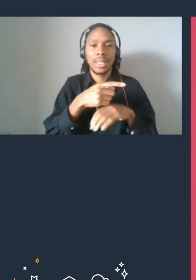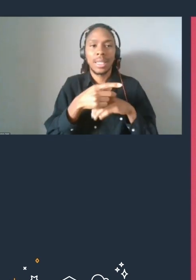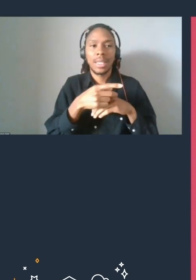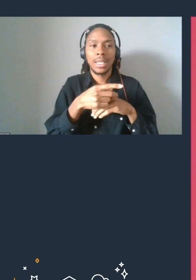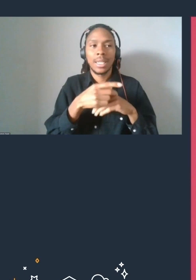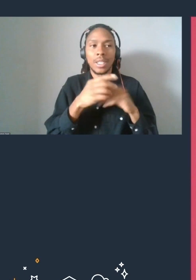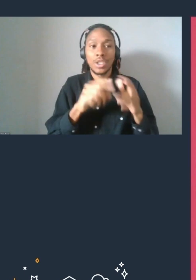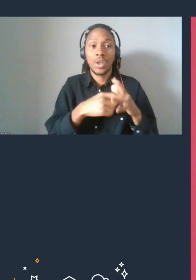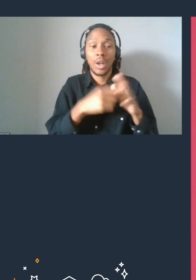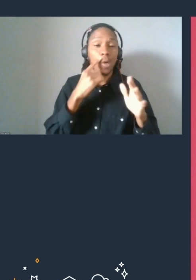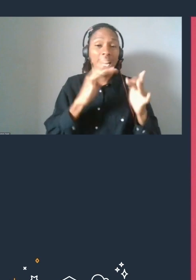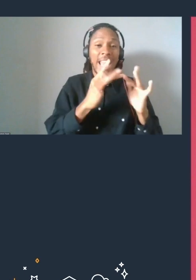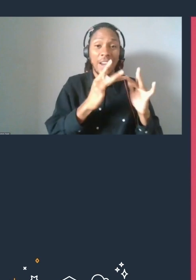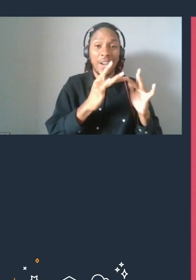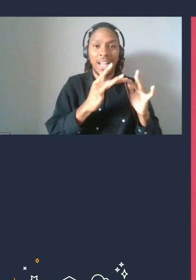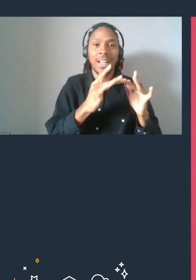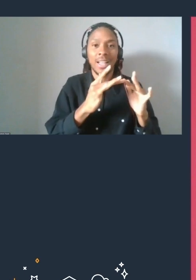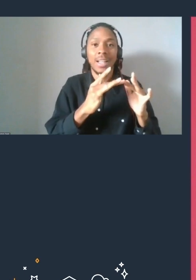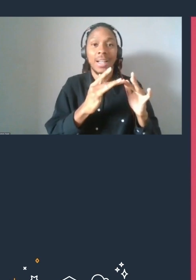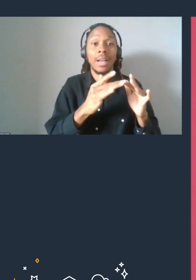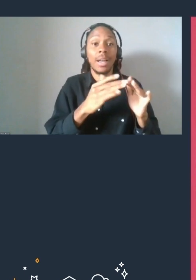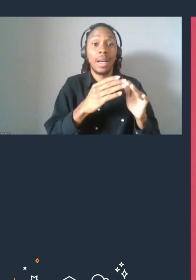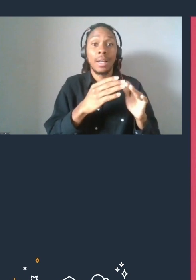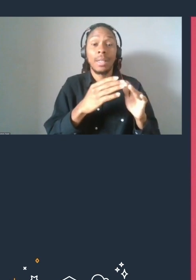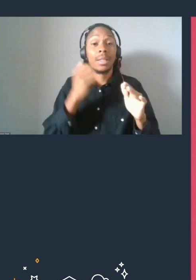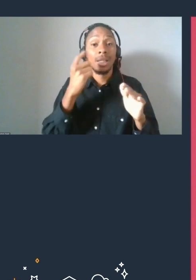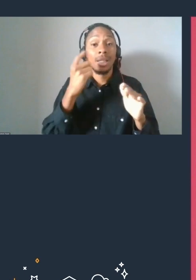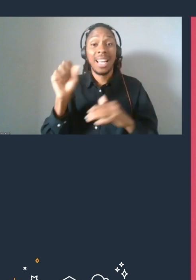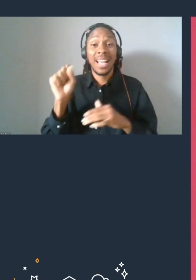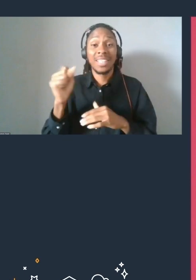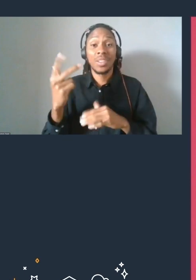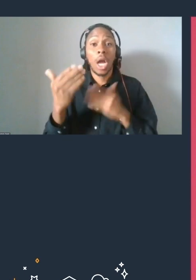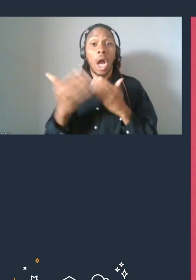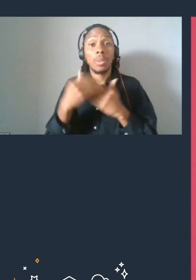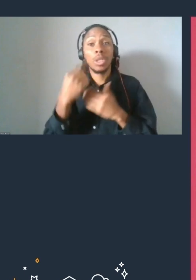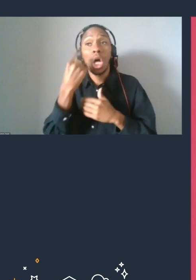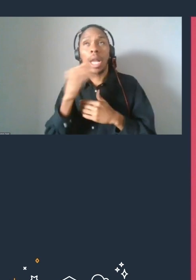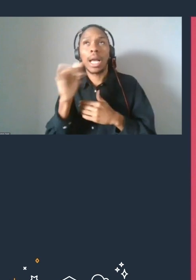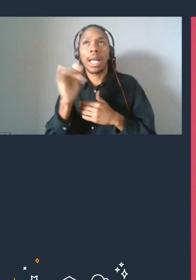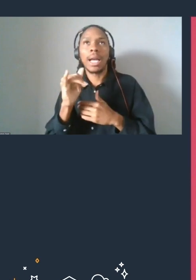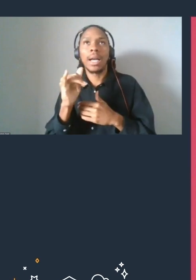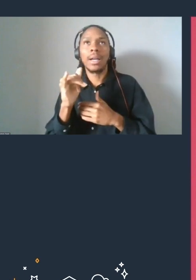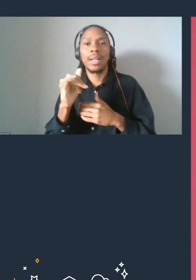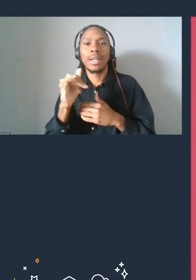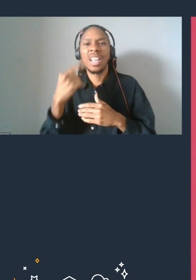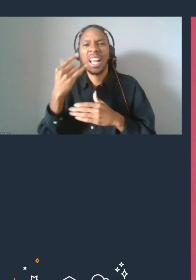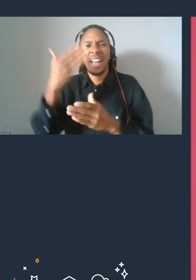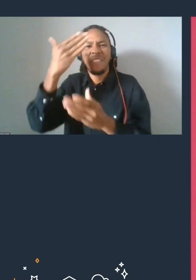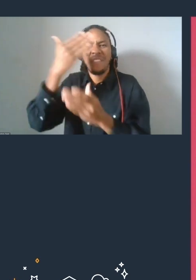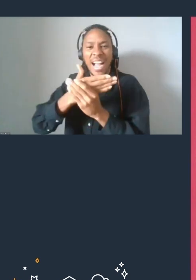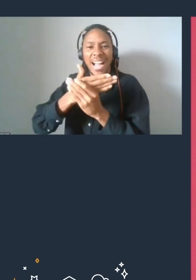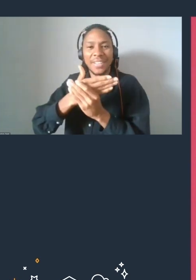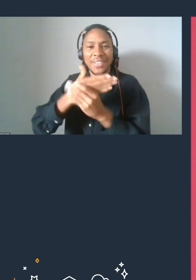In fact, you know, S3, it almost looked like a file system because you had these object names.